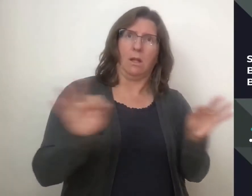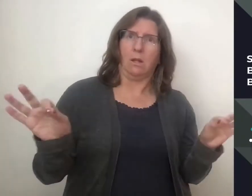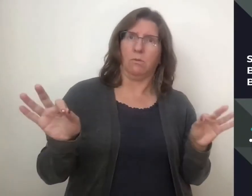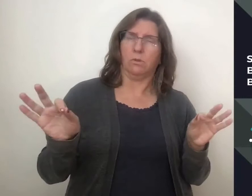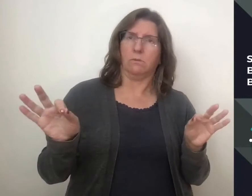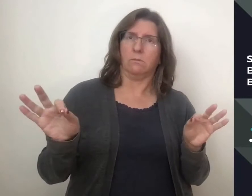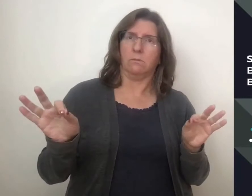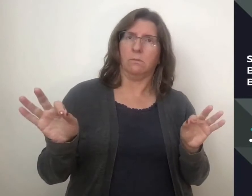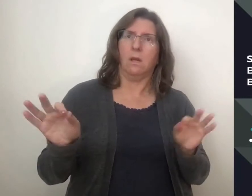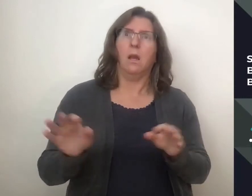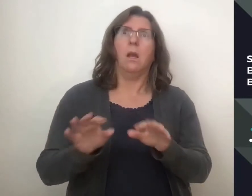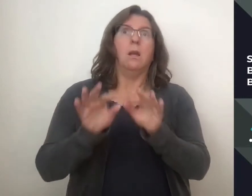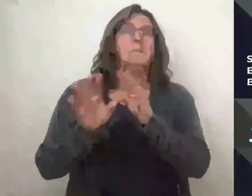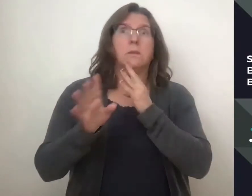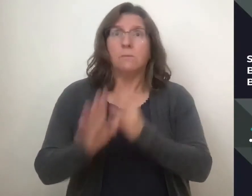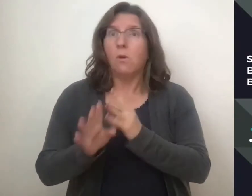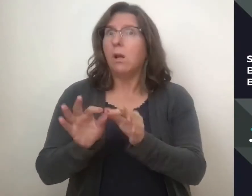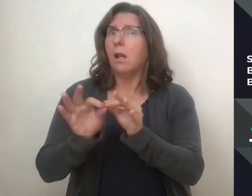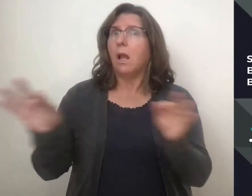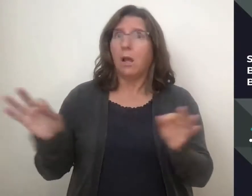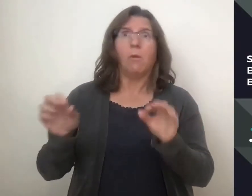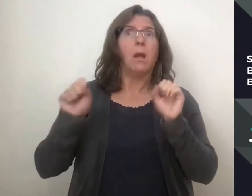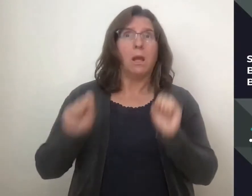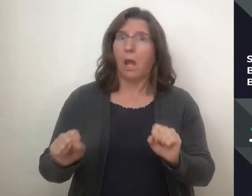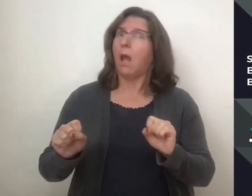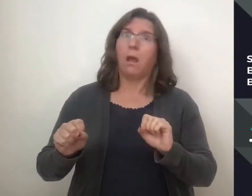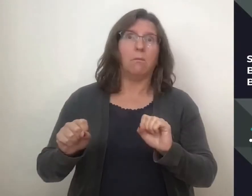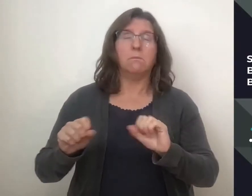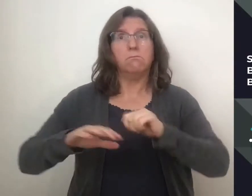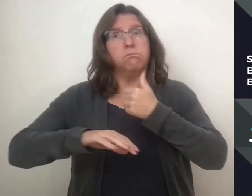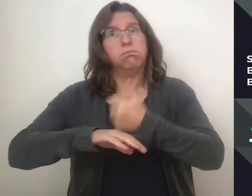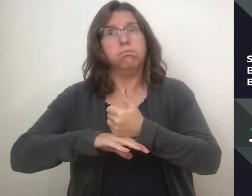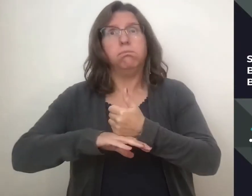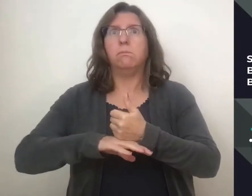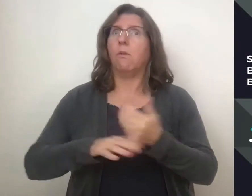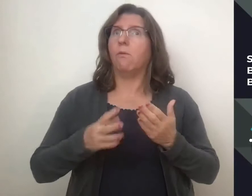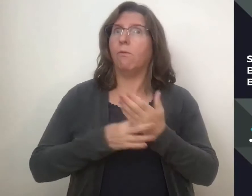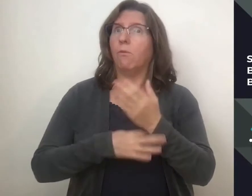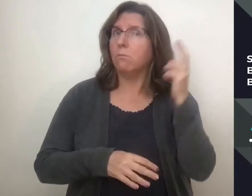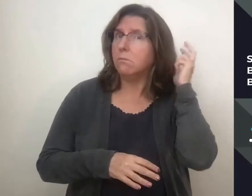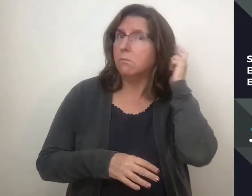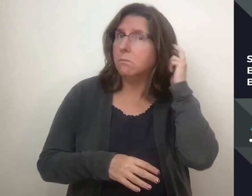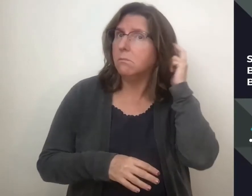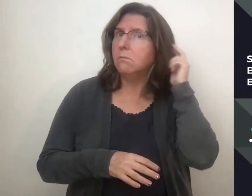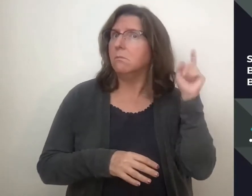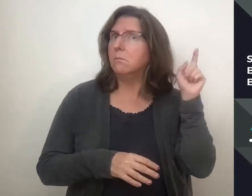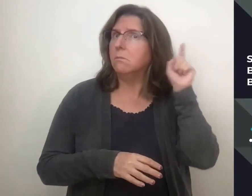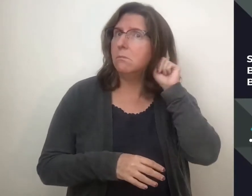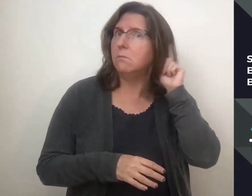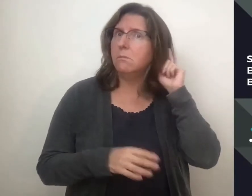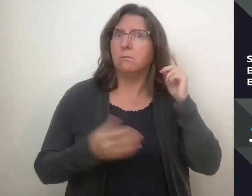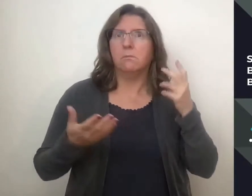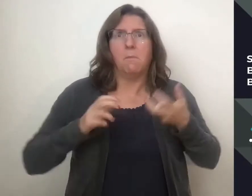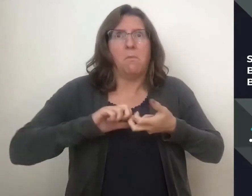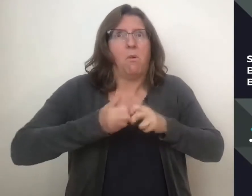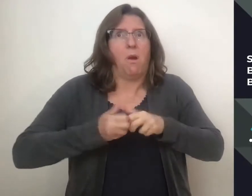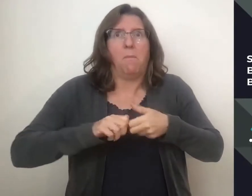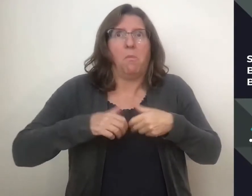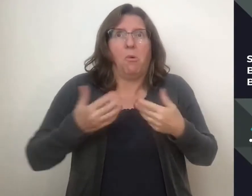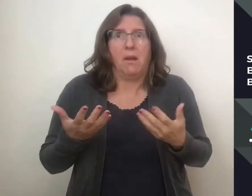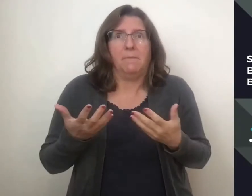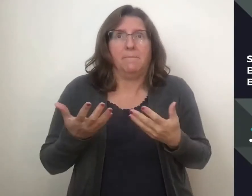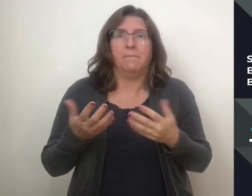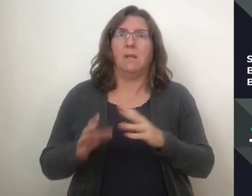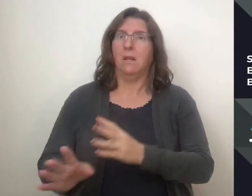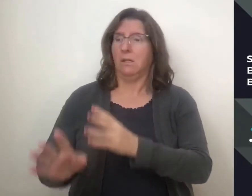Speaking skills may be developed if the deaf learner has some residual hearing and aids of some sort.